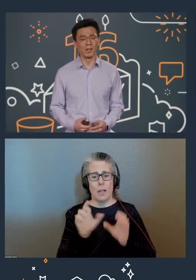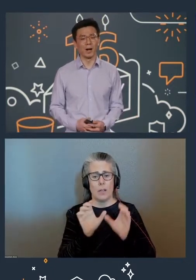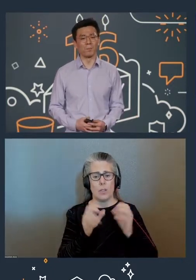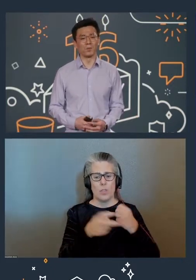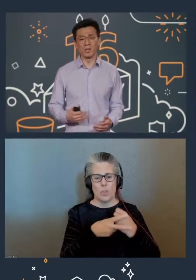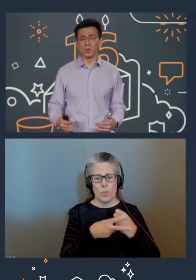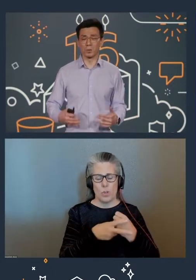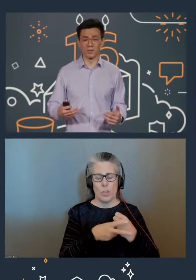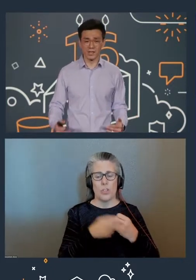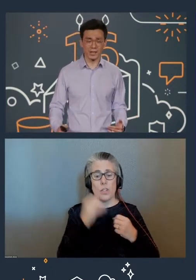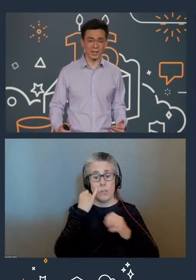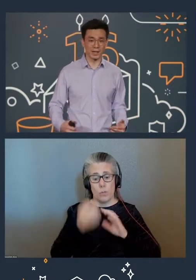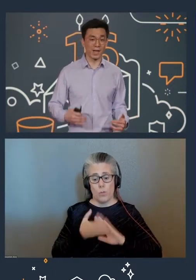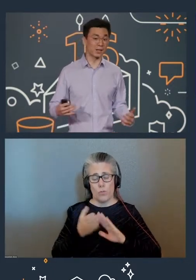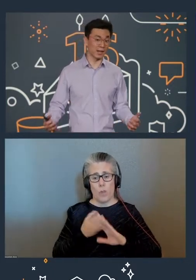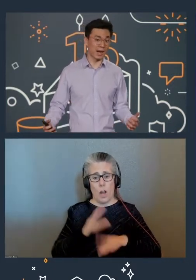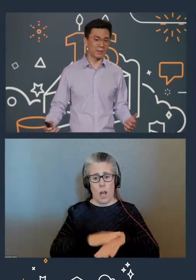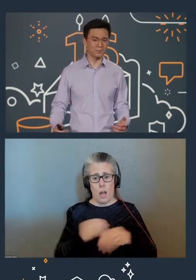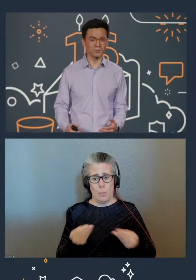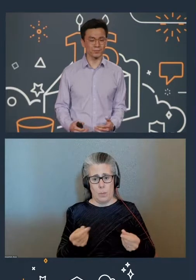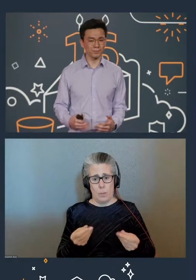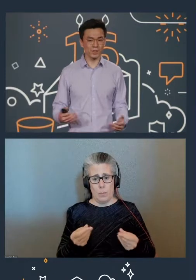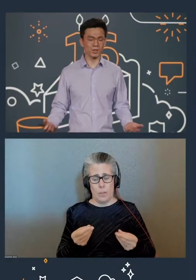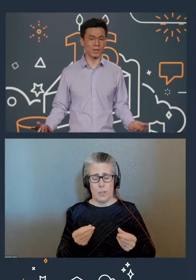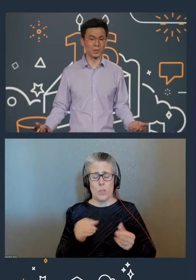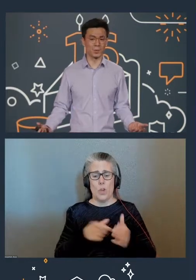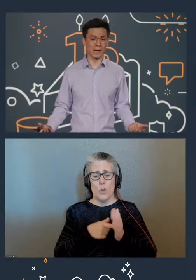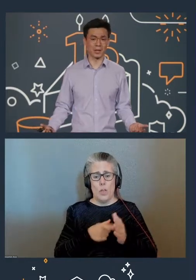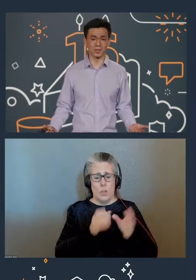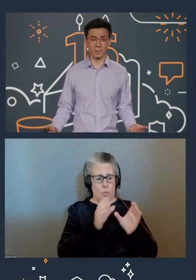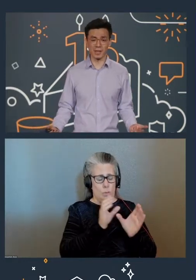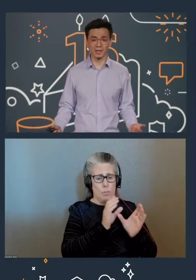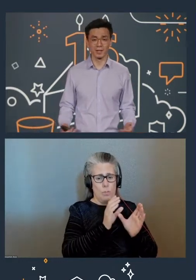you need to provision it ahead of time so that you don't run out of space.